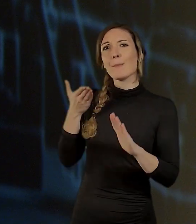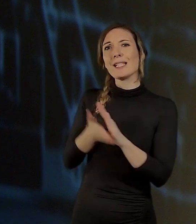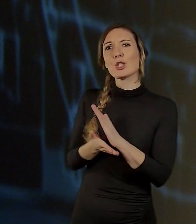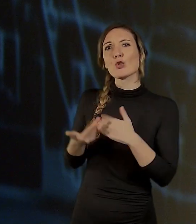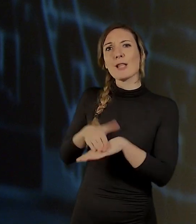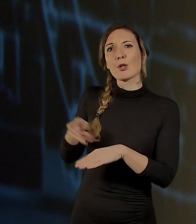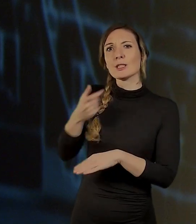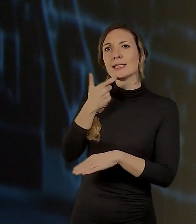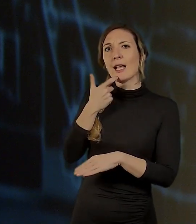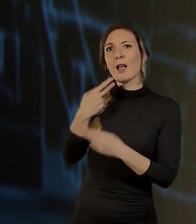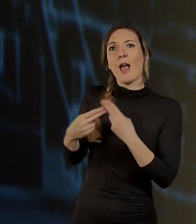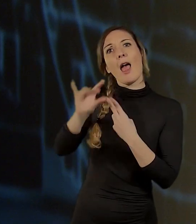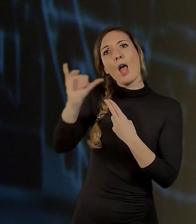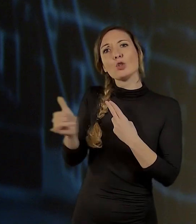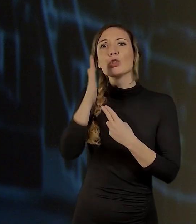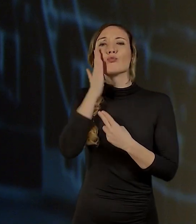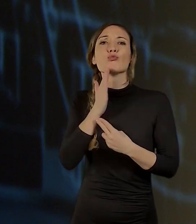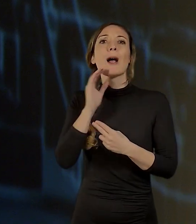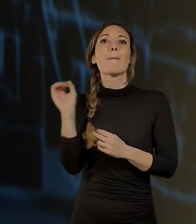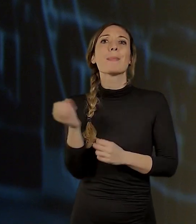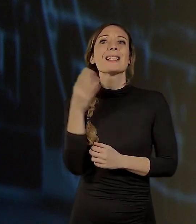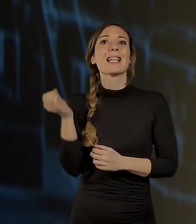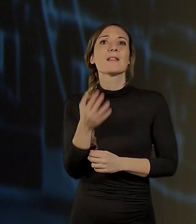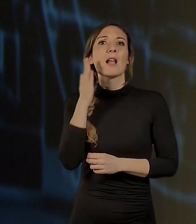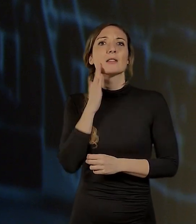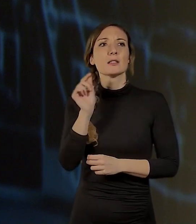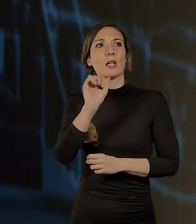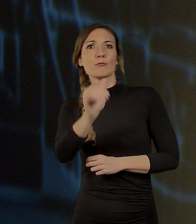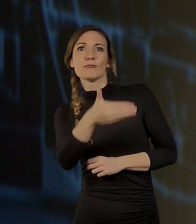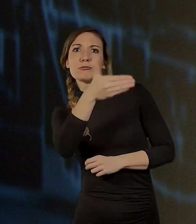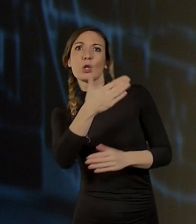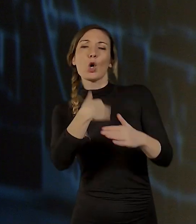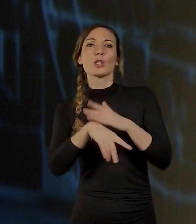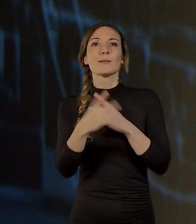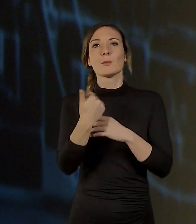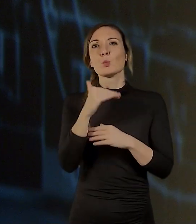, so that you can switch it there when the presentation appears, so that we have some illustration if we want to show something.